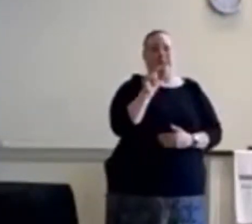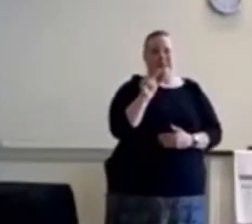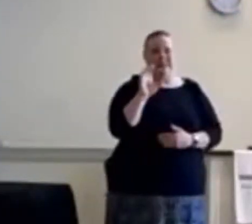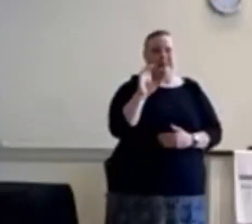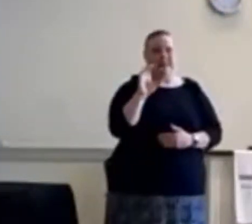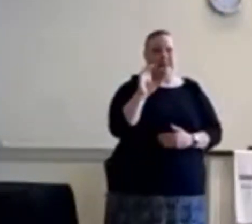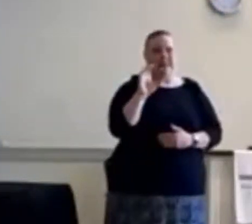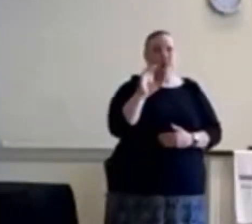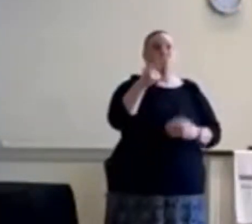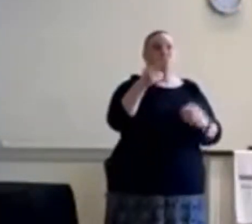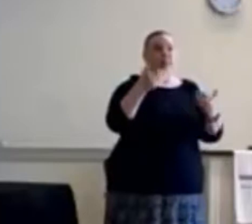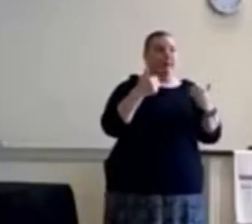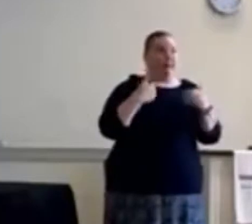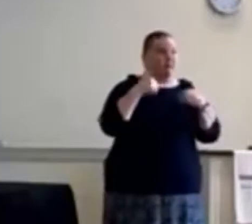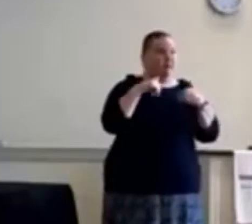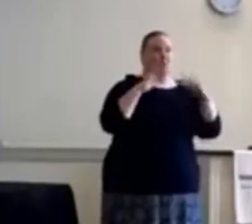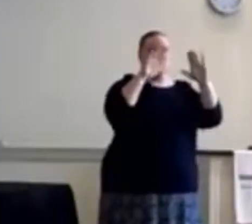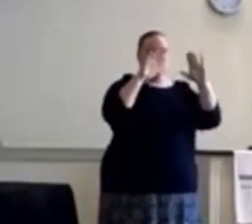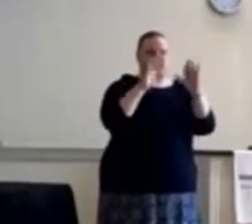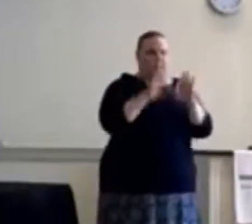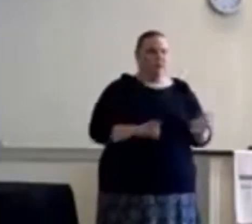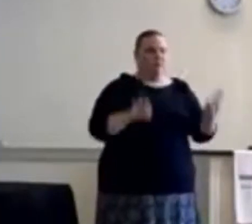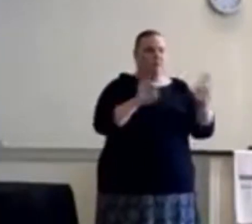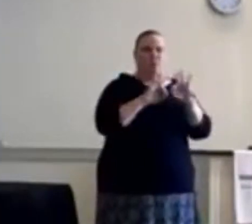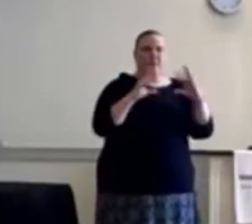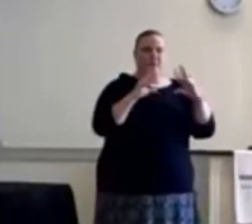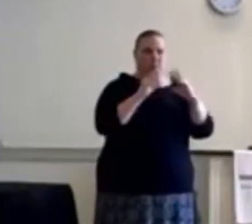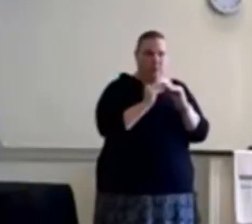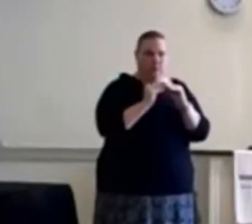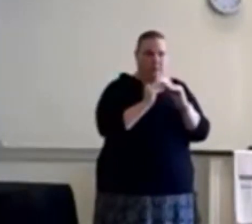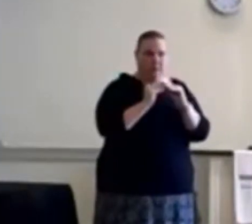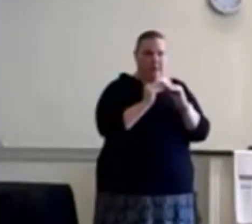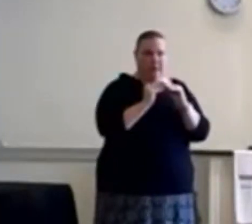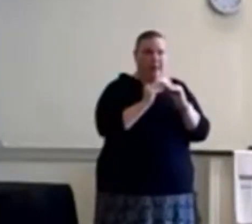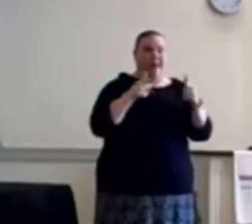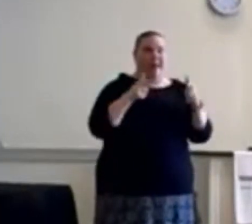important community forum and for allowing the Partnership for Inclusive